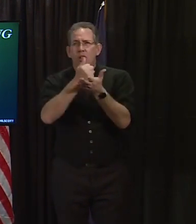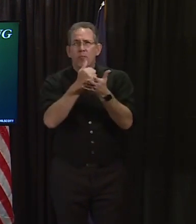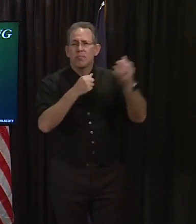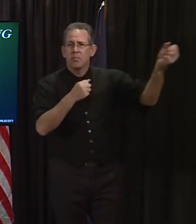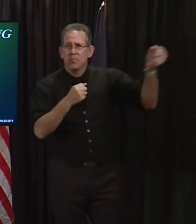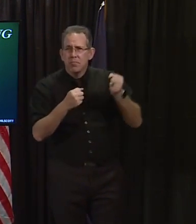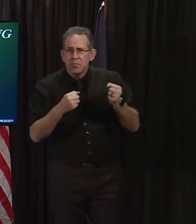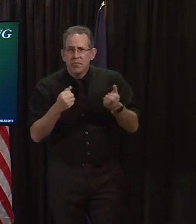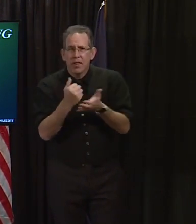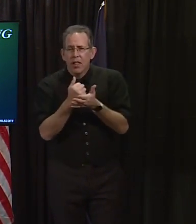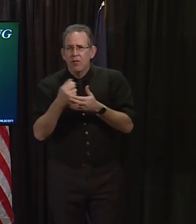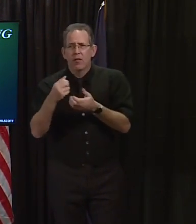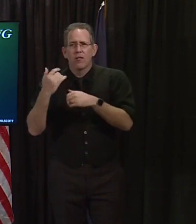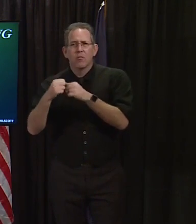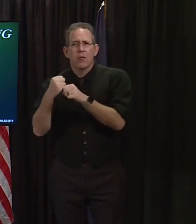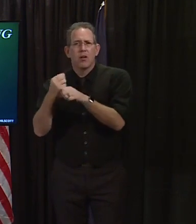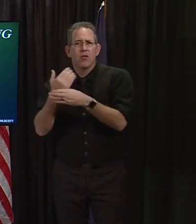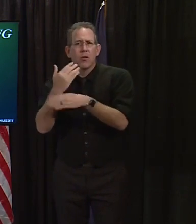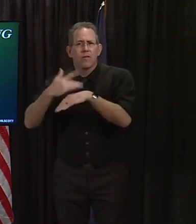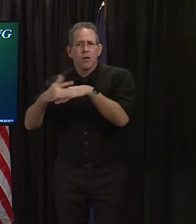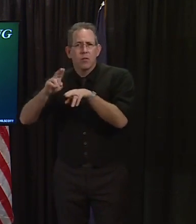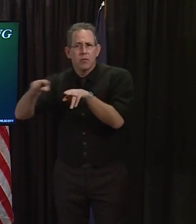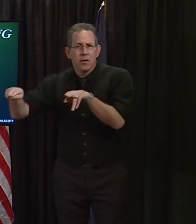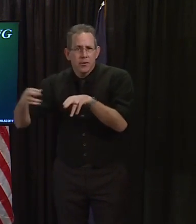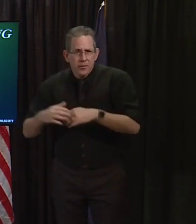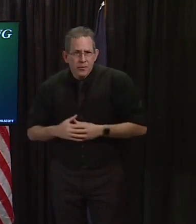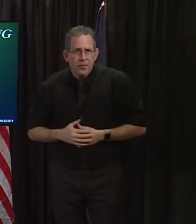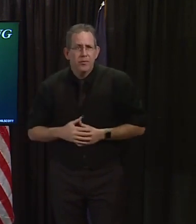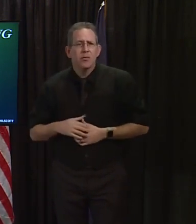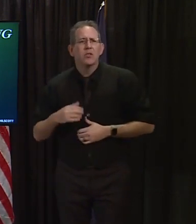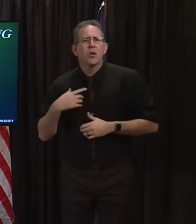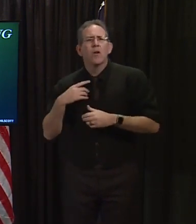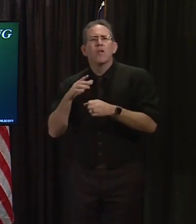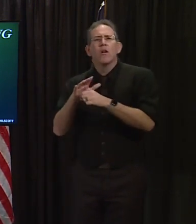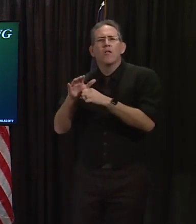work to ensure that there are enough sub acute beds to move patients out of